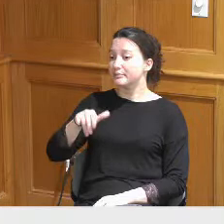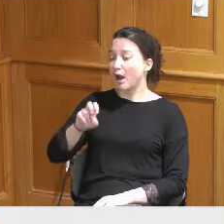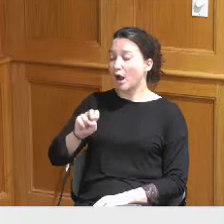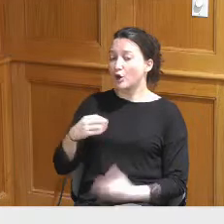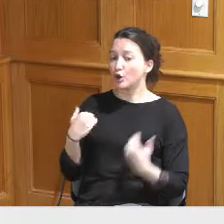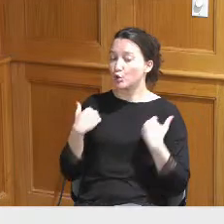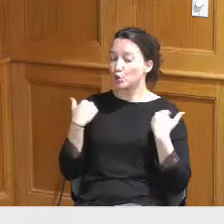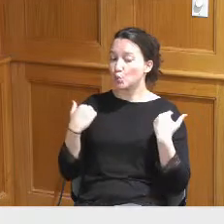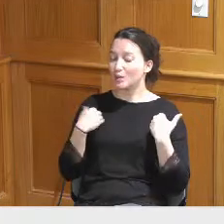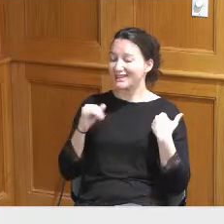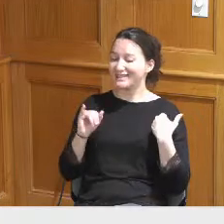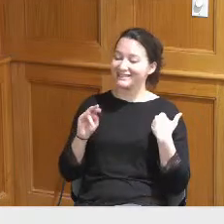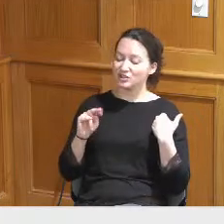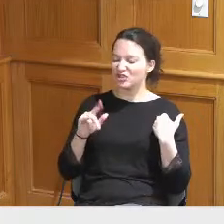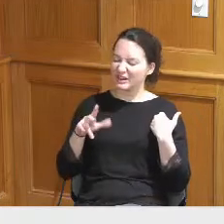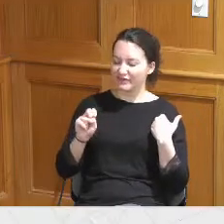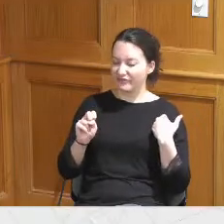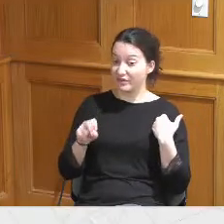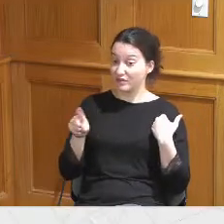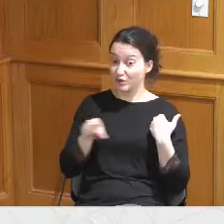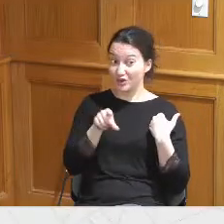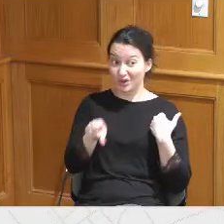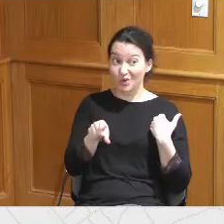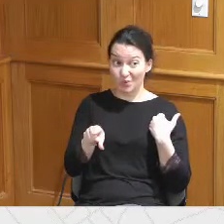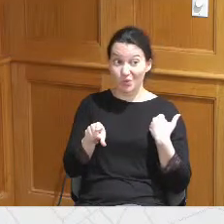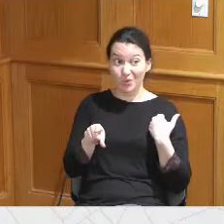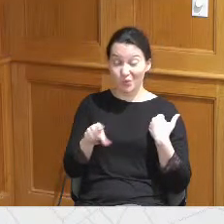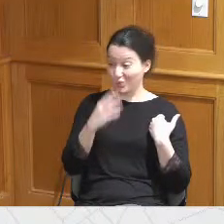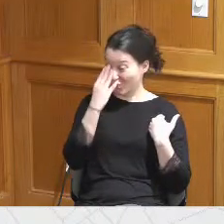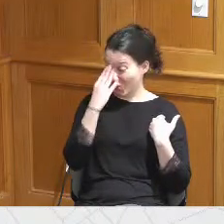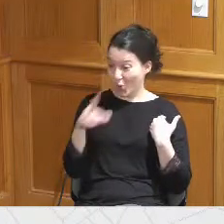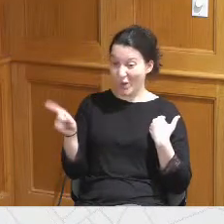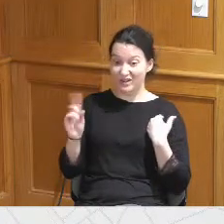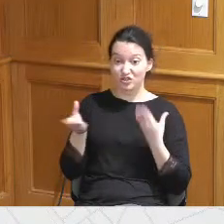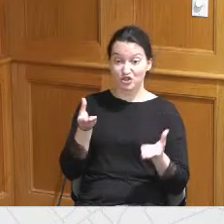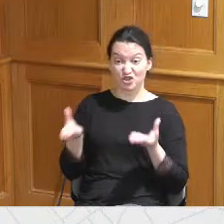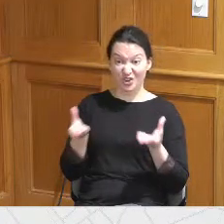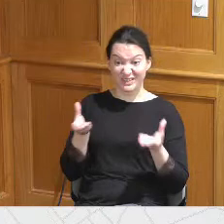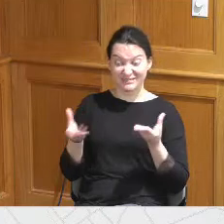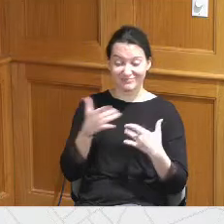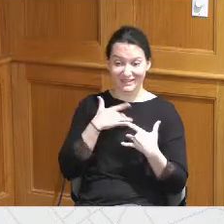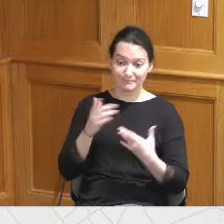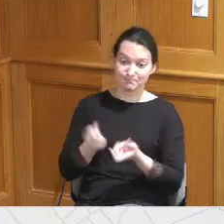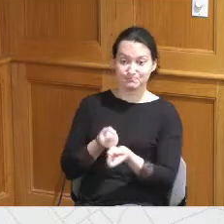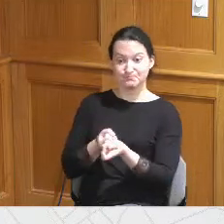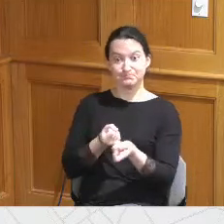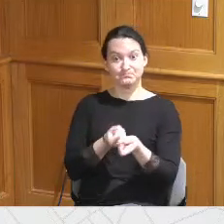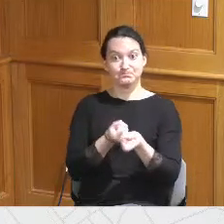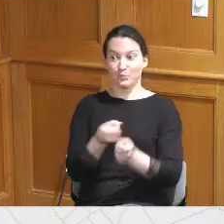can go to the website and view where the where the services are being you know supported at on